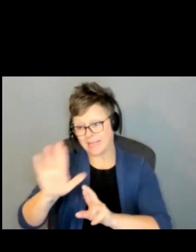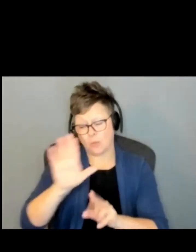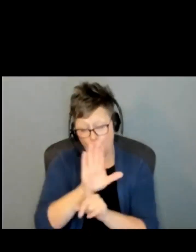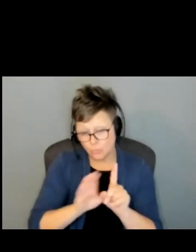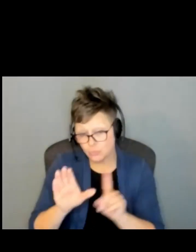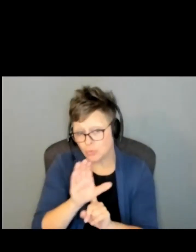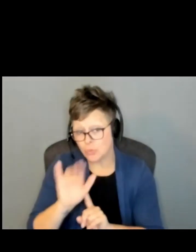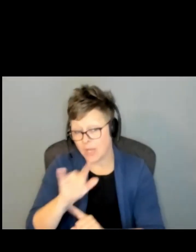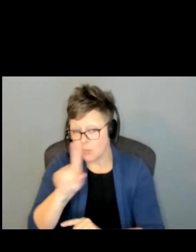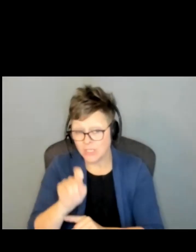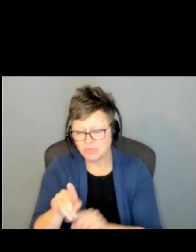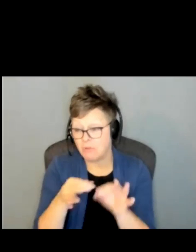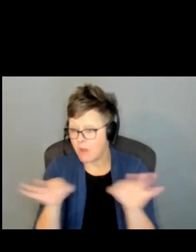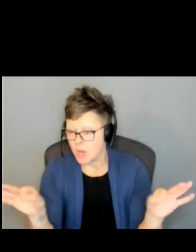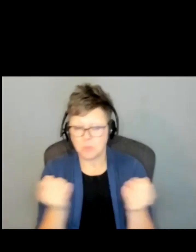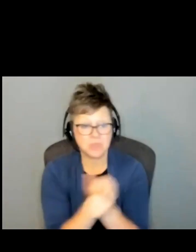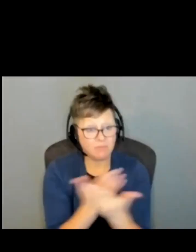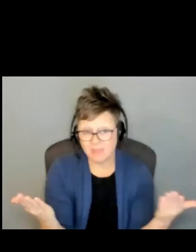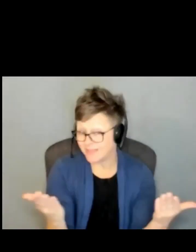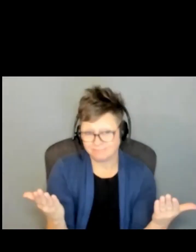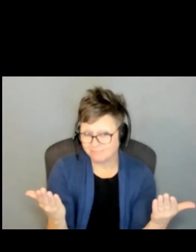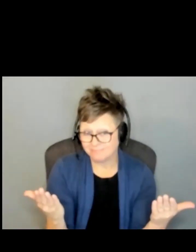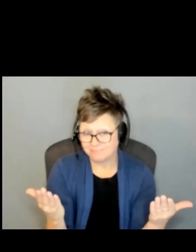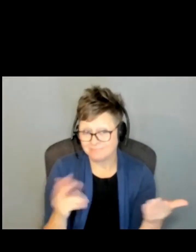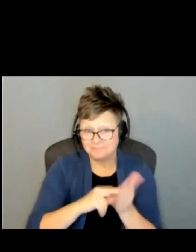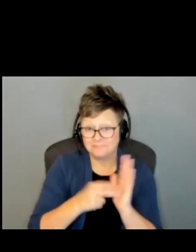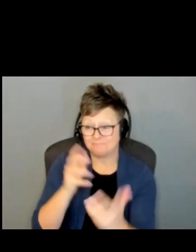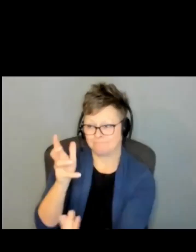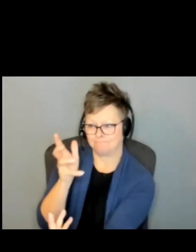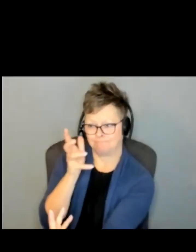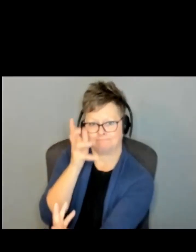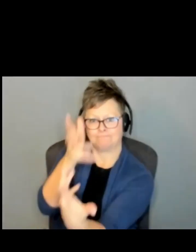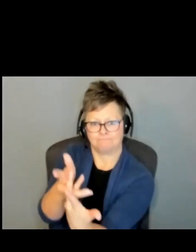are so that they actually are presented in a nonintimidating way.